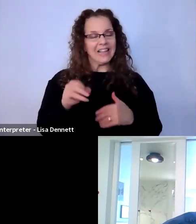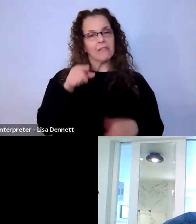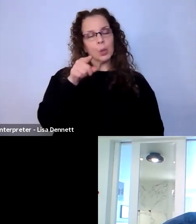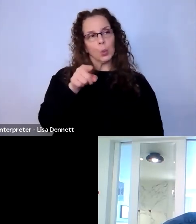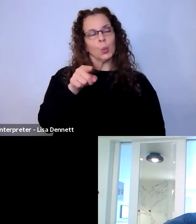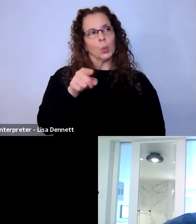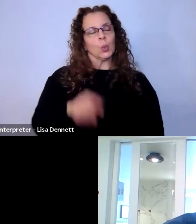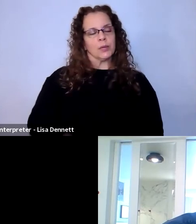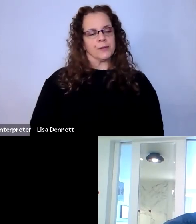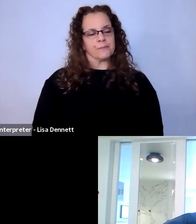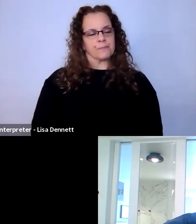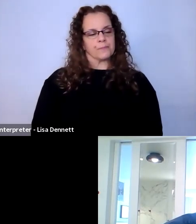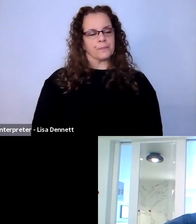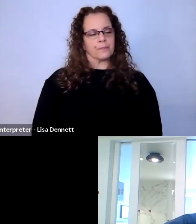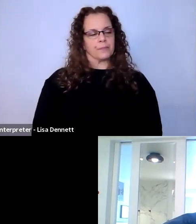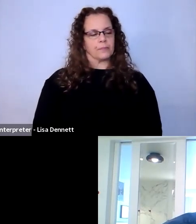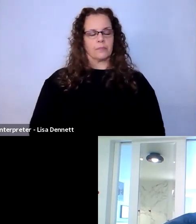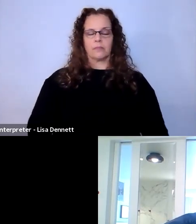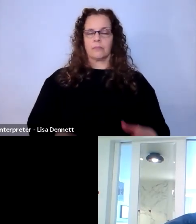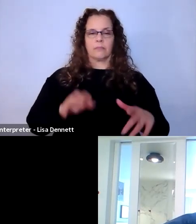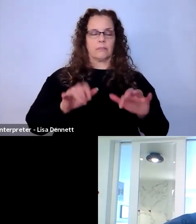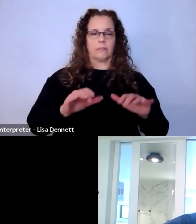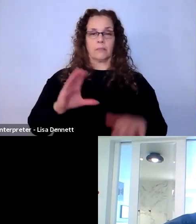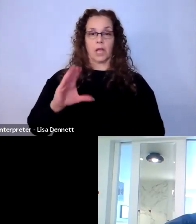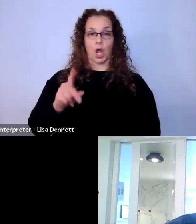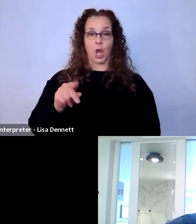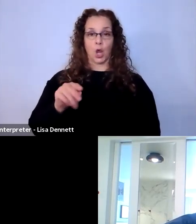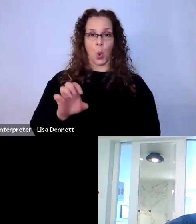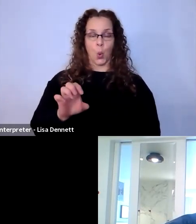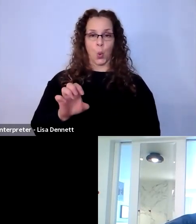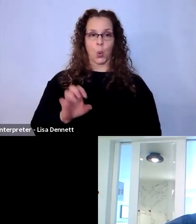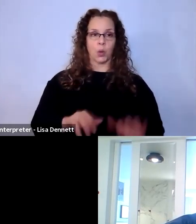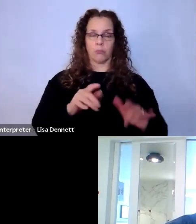Putting out Code into production that does not meet the web content accessibility guidelines.